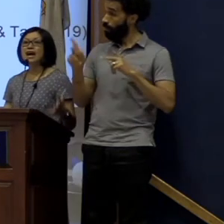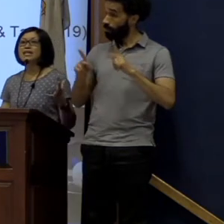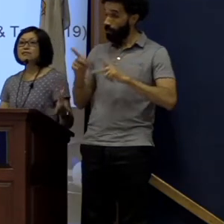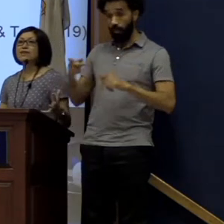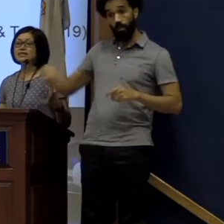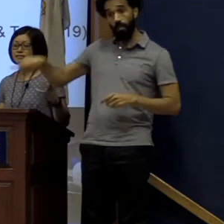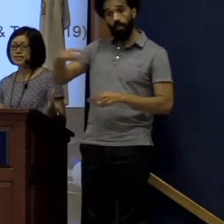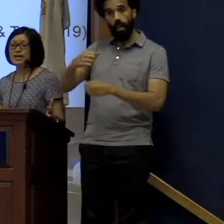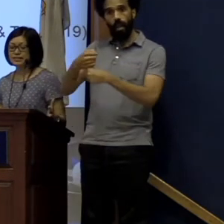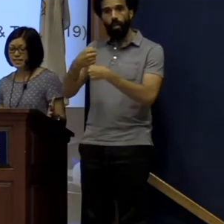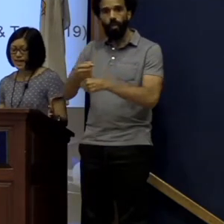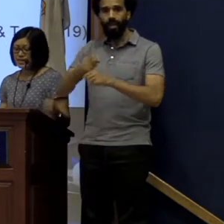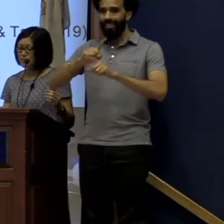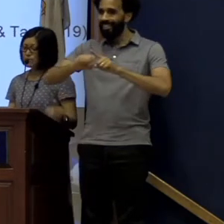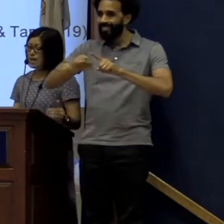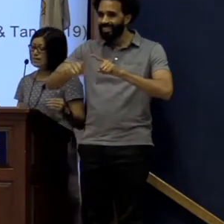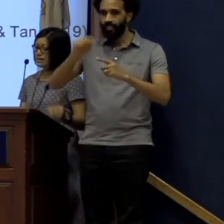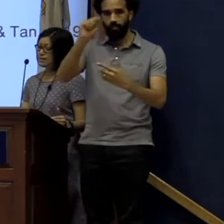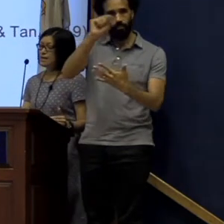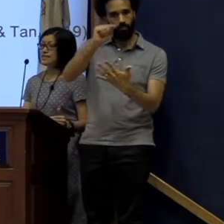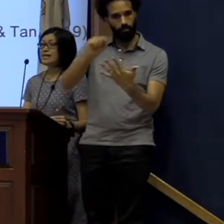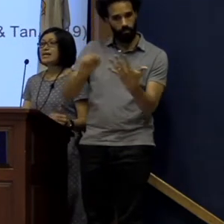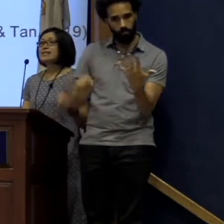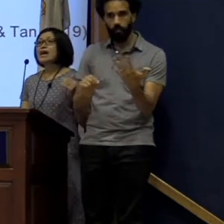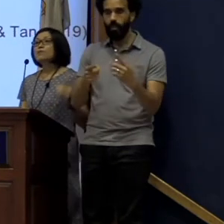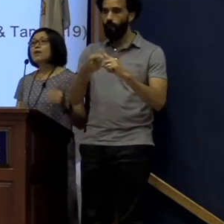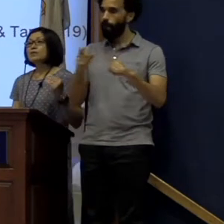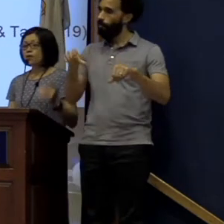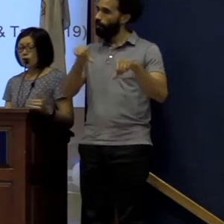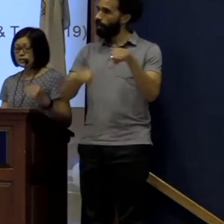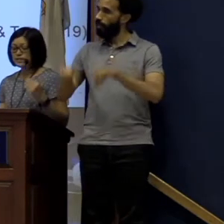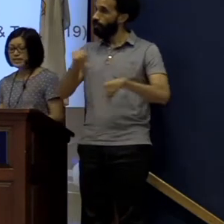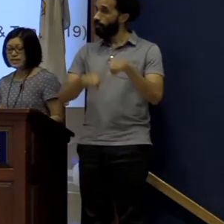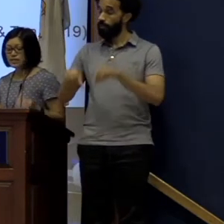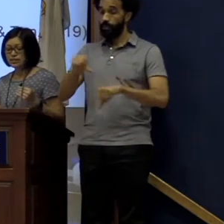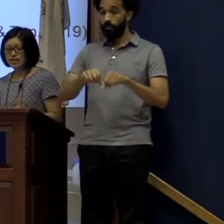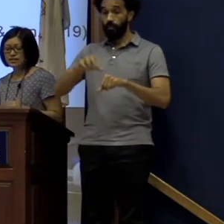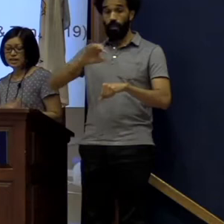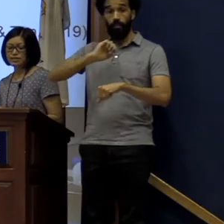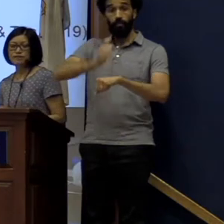Artifacts of science they remain in space. There are what we call signature science artifacts